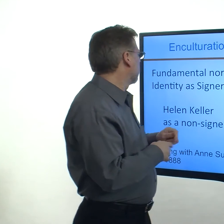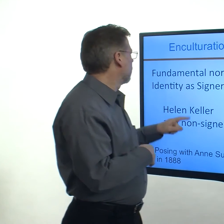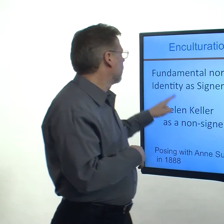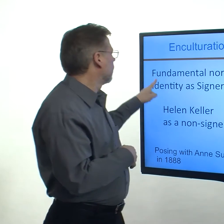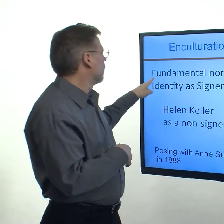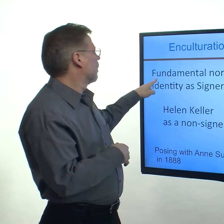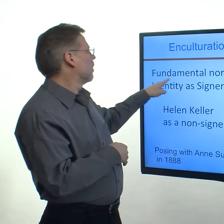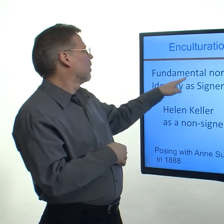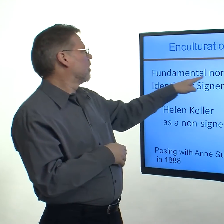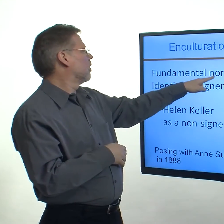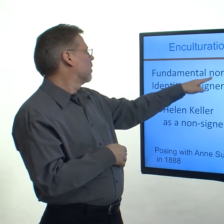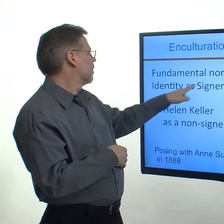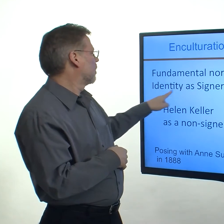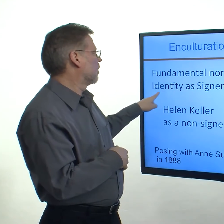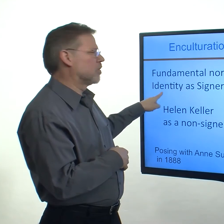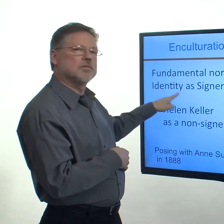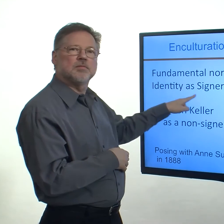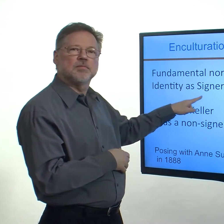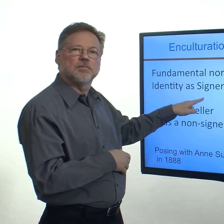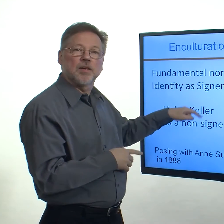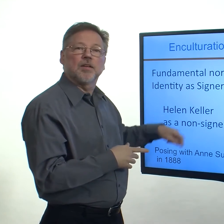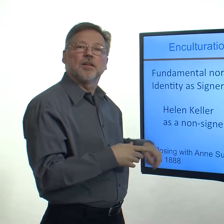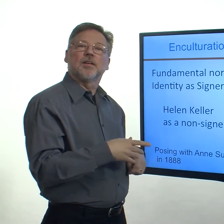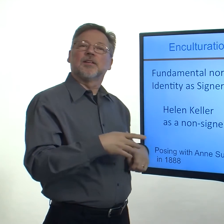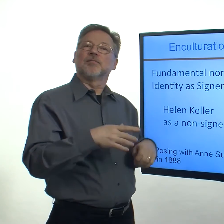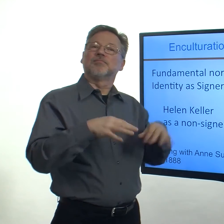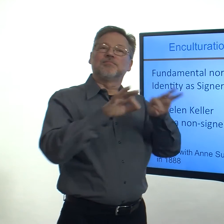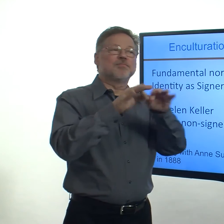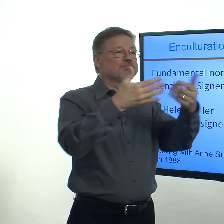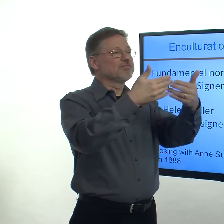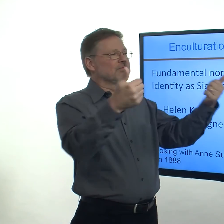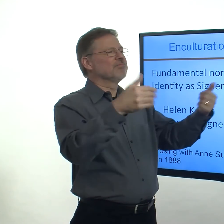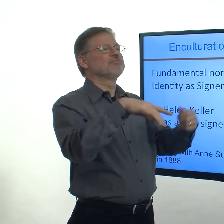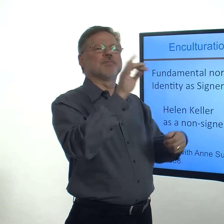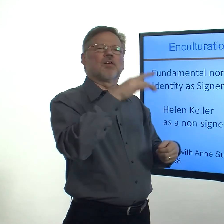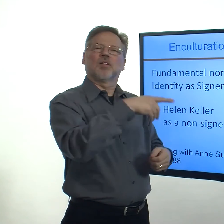A fundamental norm is having an identity as a signer.